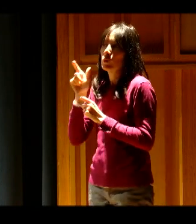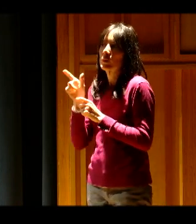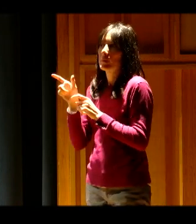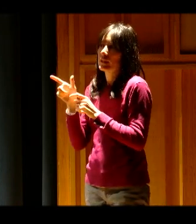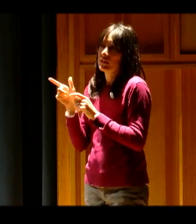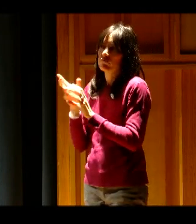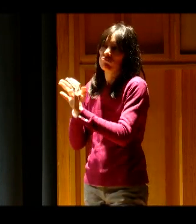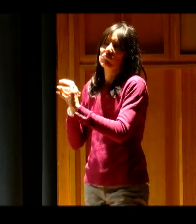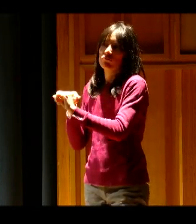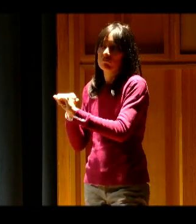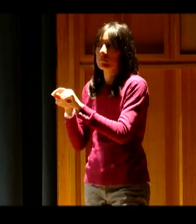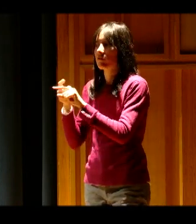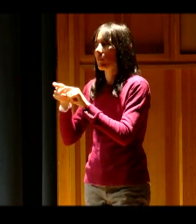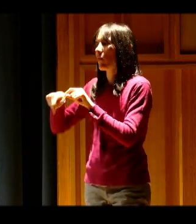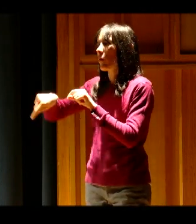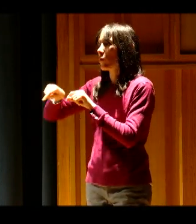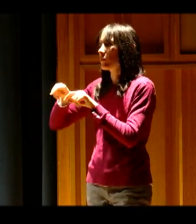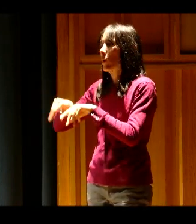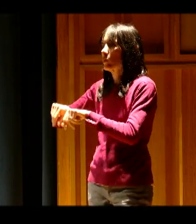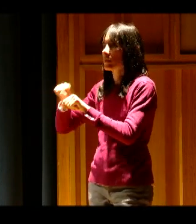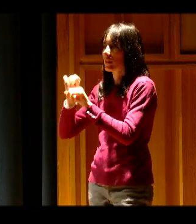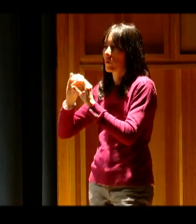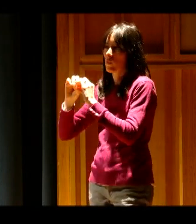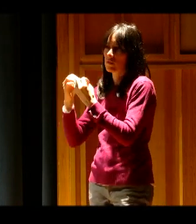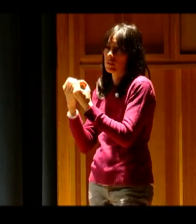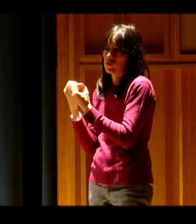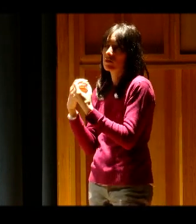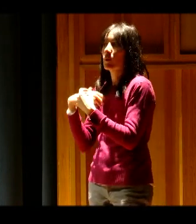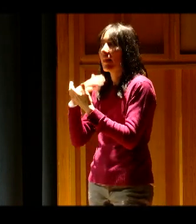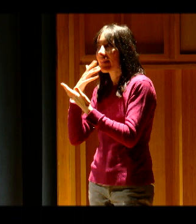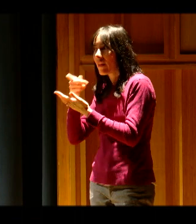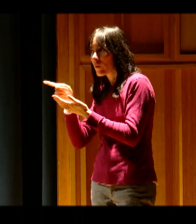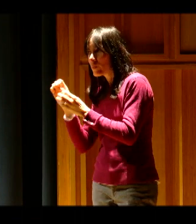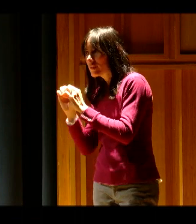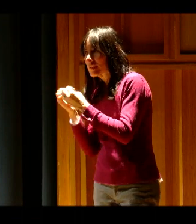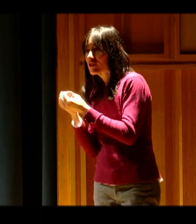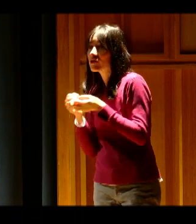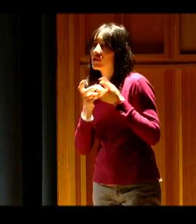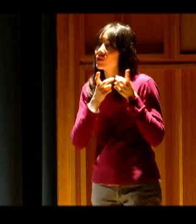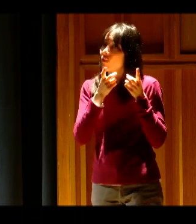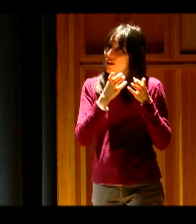I thank those hosting institutions. I thank my director. I thank the national collections program